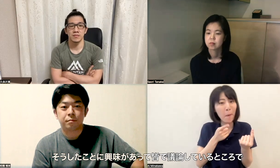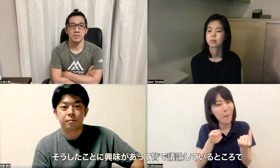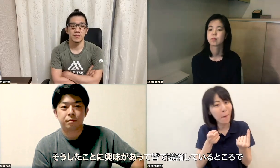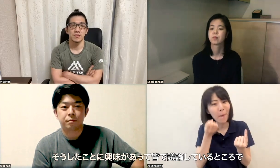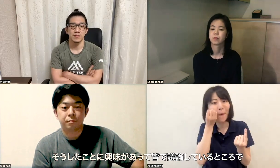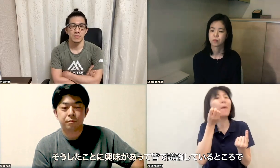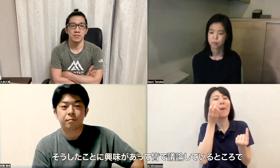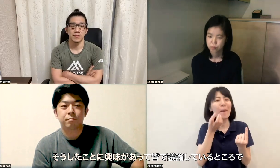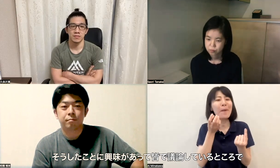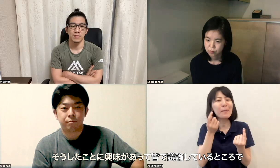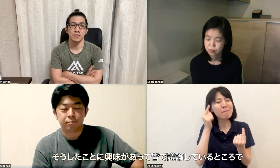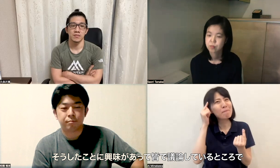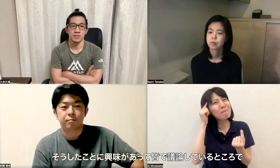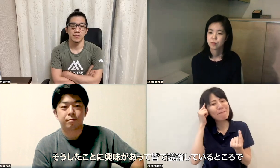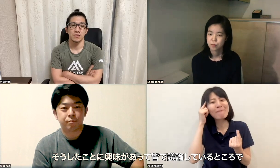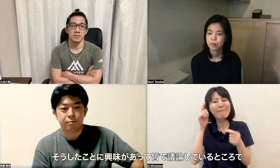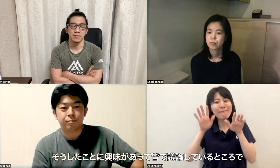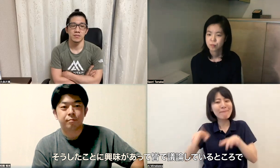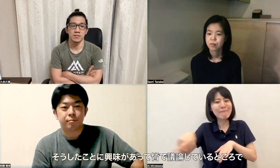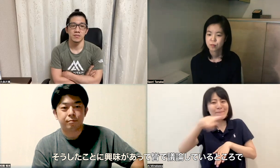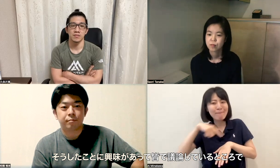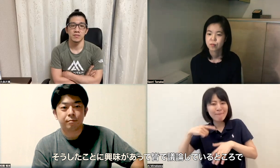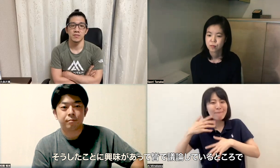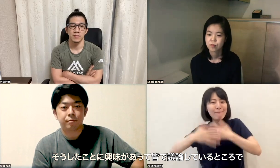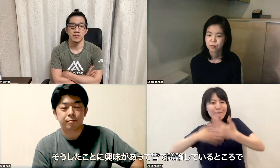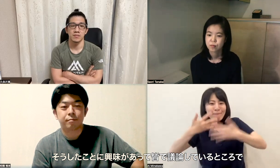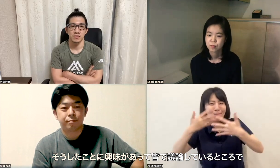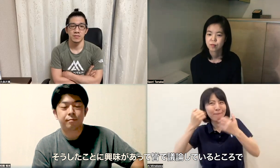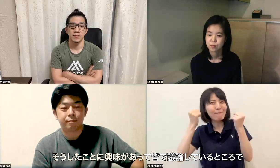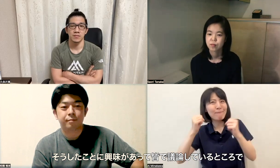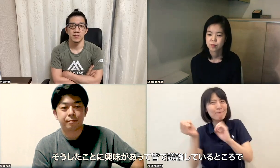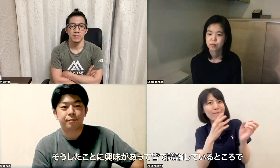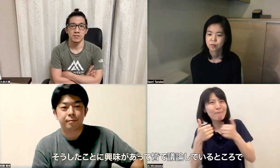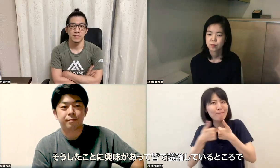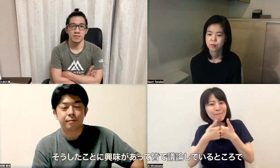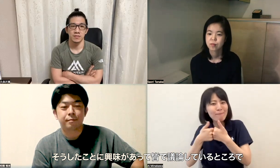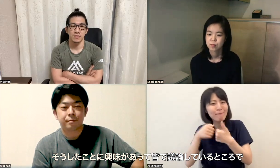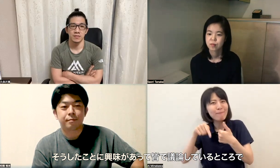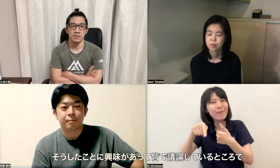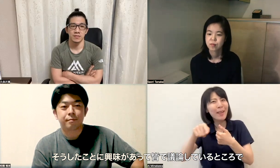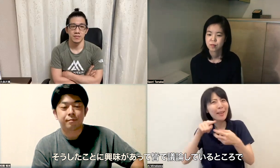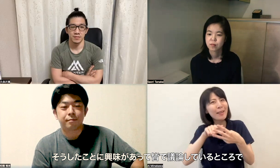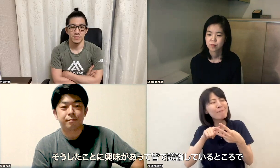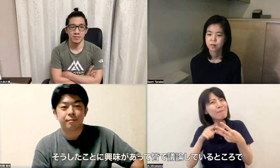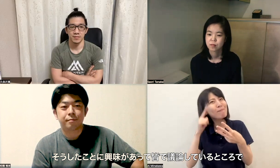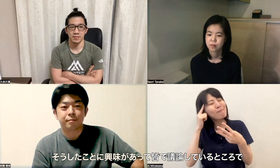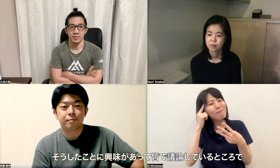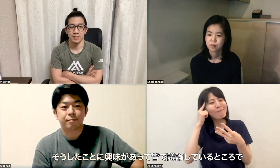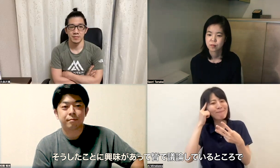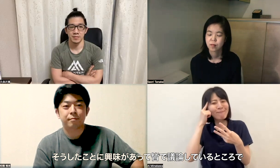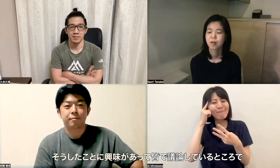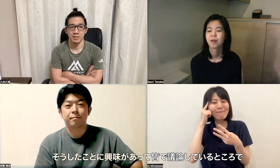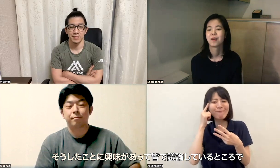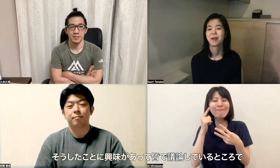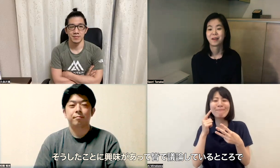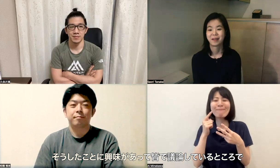spoken and sign language and found some points.